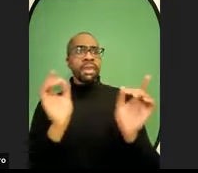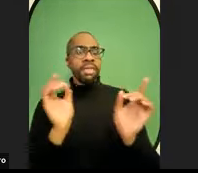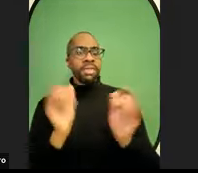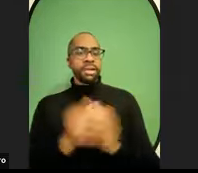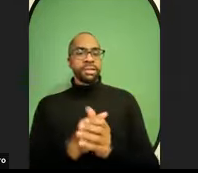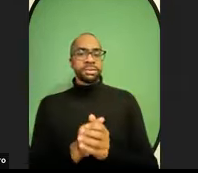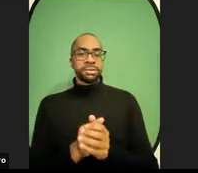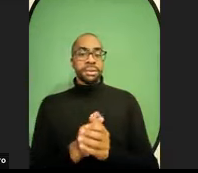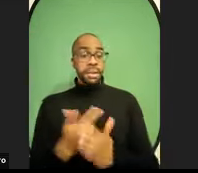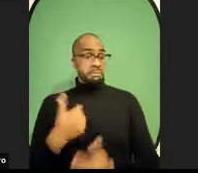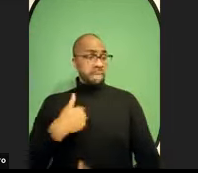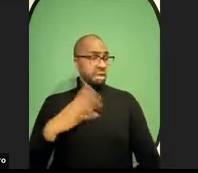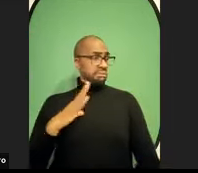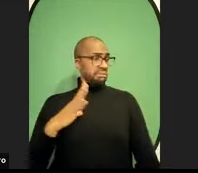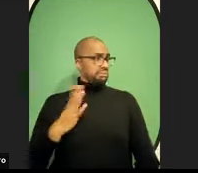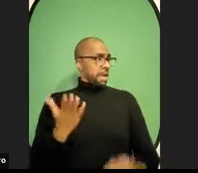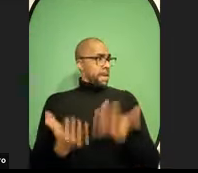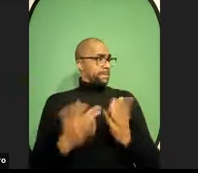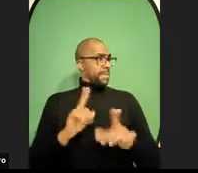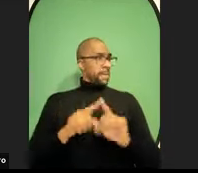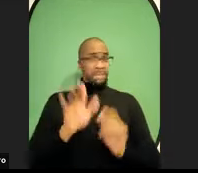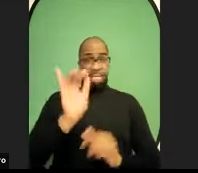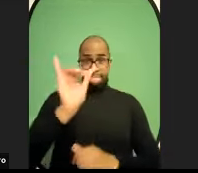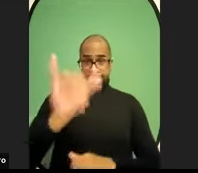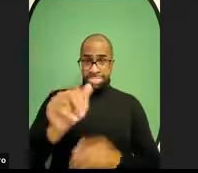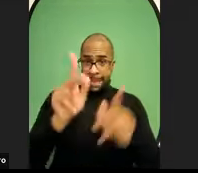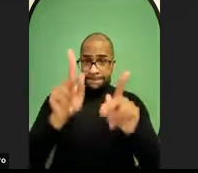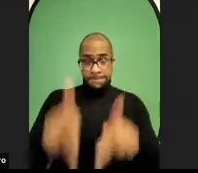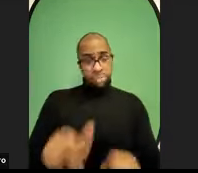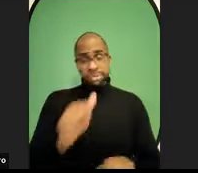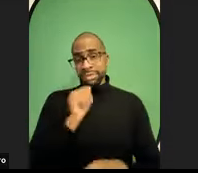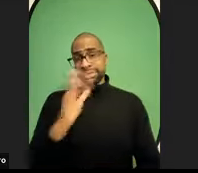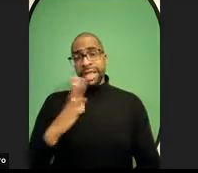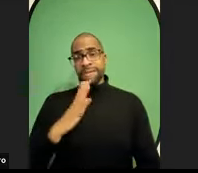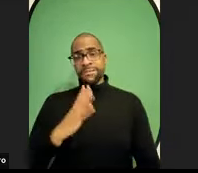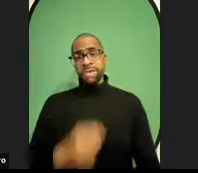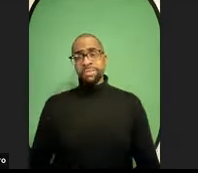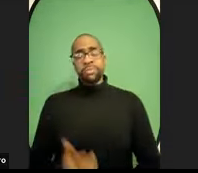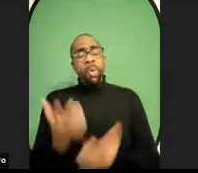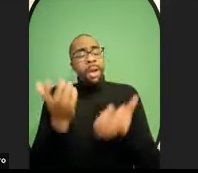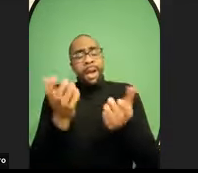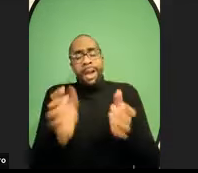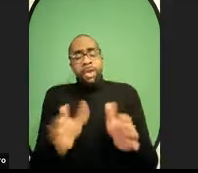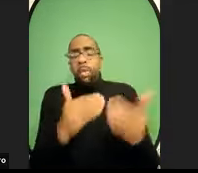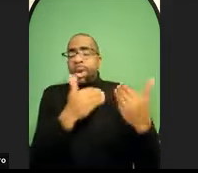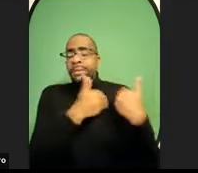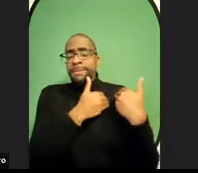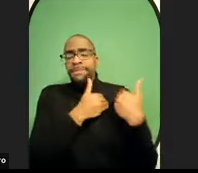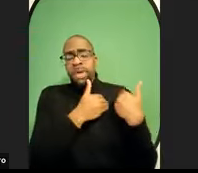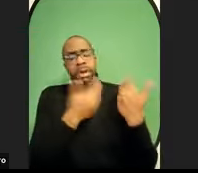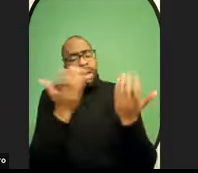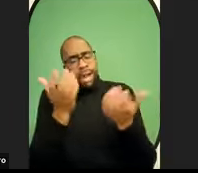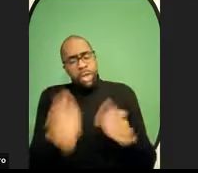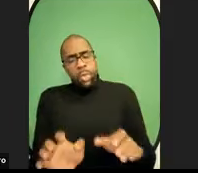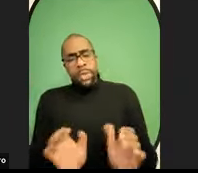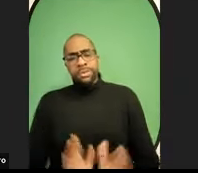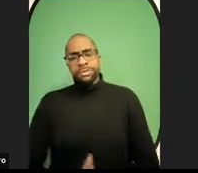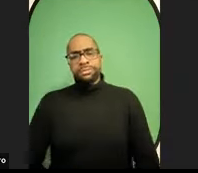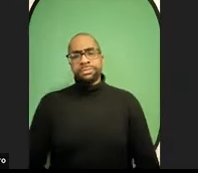somebody. that maybe I will be fine that maybe I will be fine but that person maybe would not be fine. So I cannot. pursue personally have that burden personally have that burden live